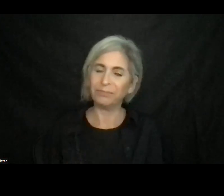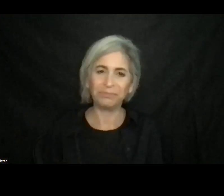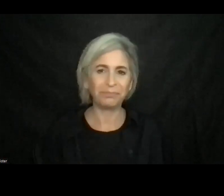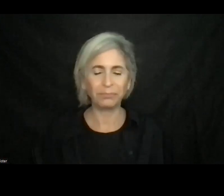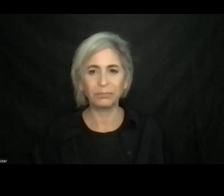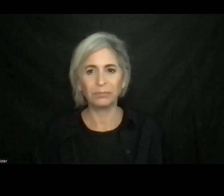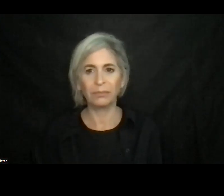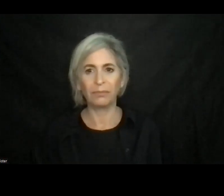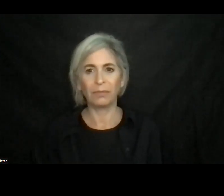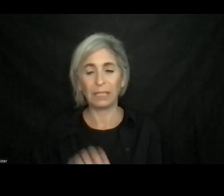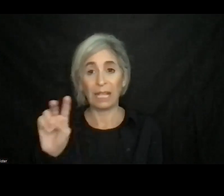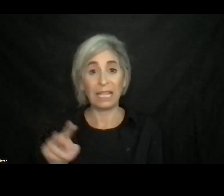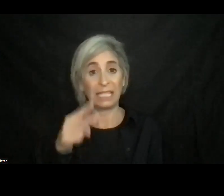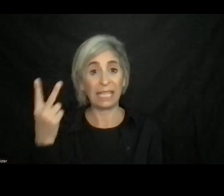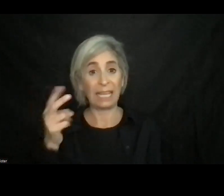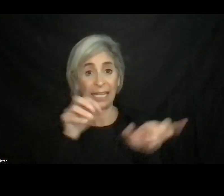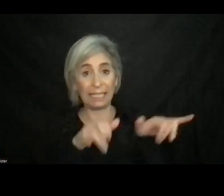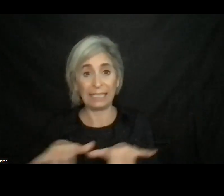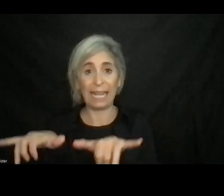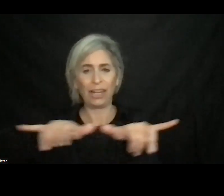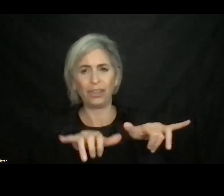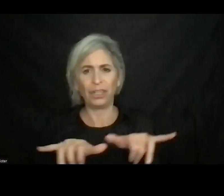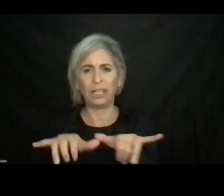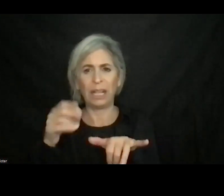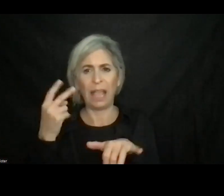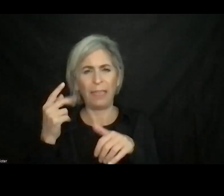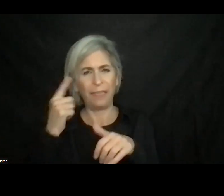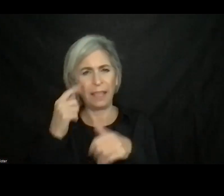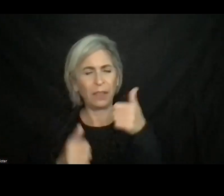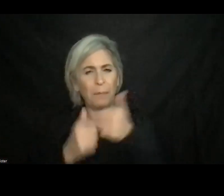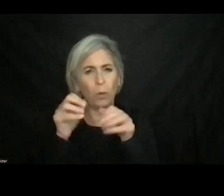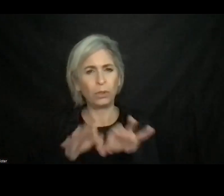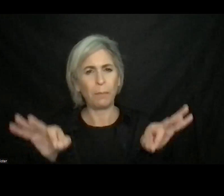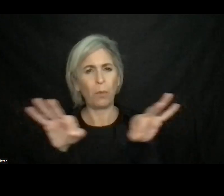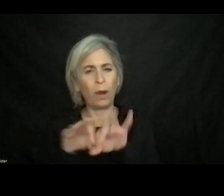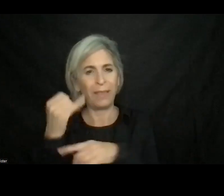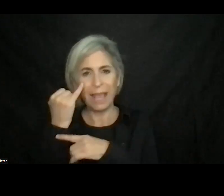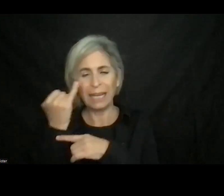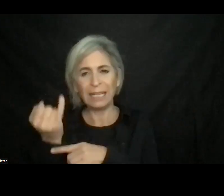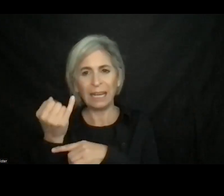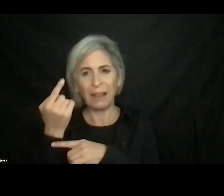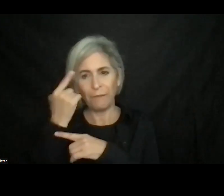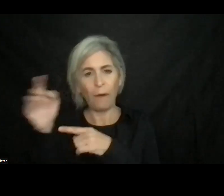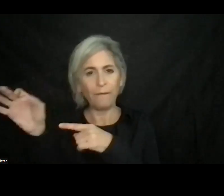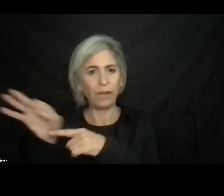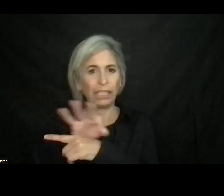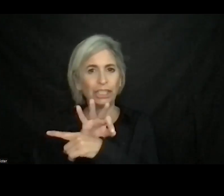second standard, I think the most important thing is the idea to the functional requirements because